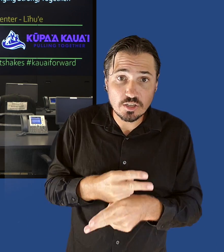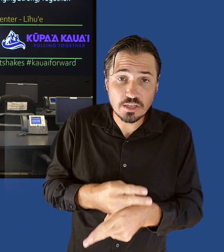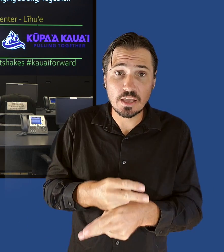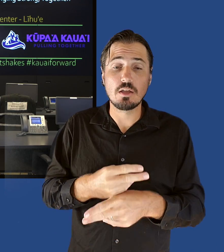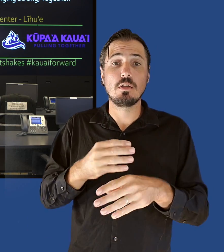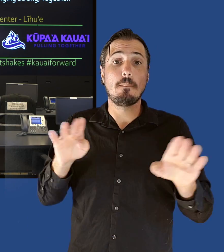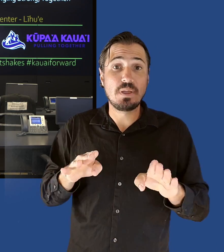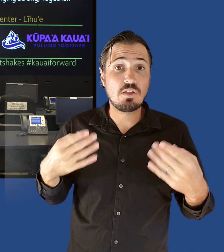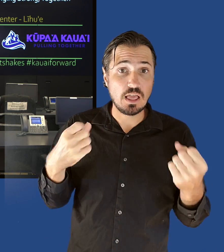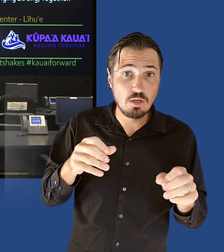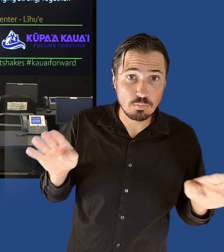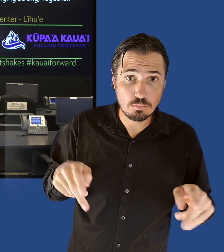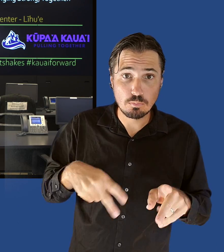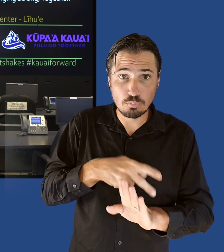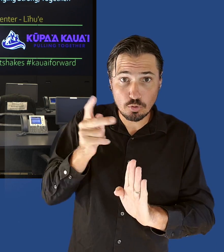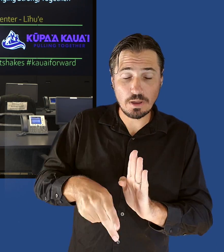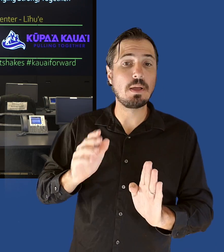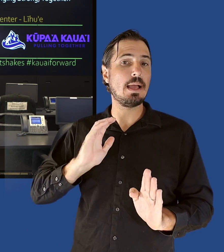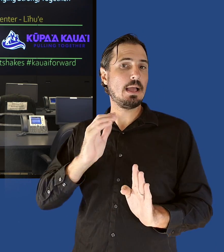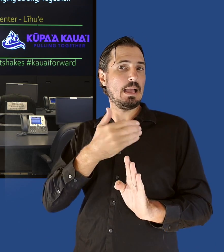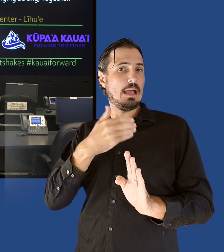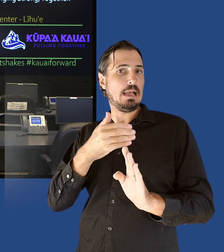Our county’s CARES Act program addresses those issues.